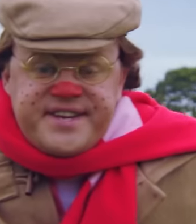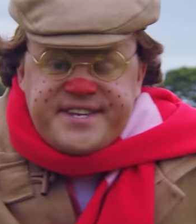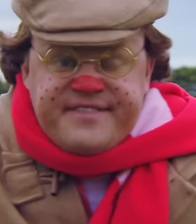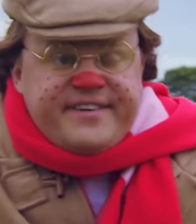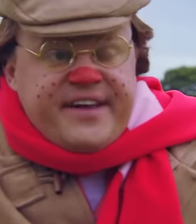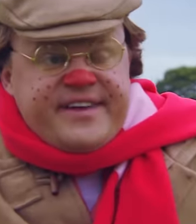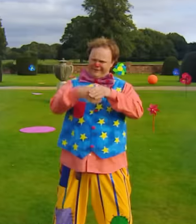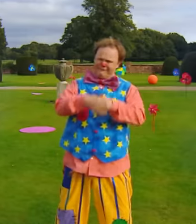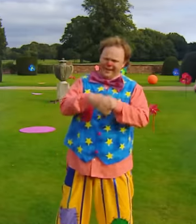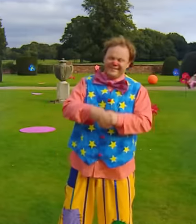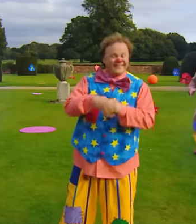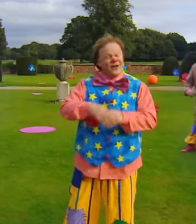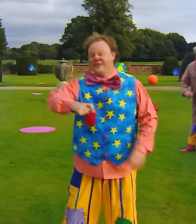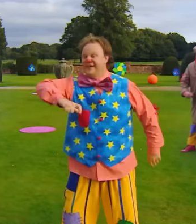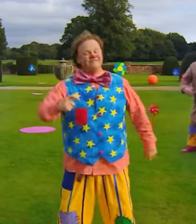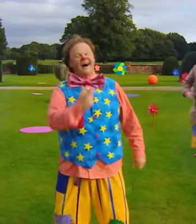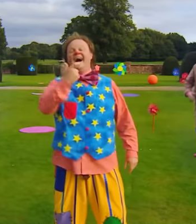playing with my friends is lots of fun